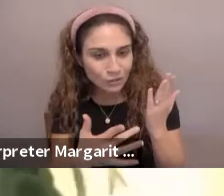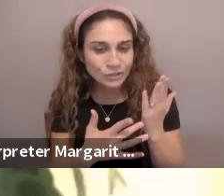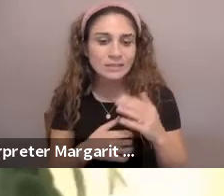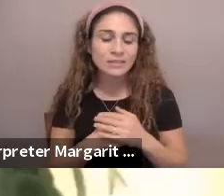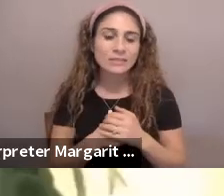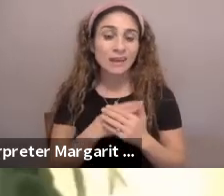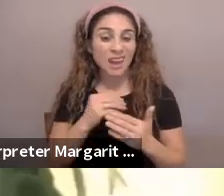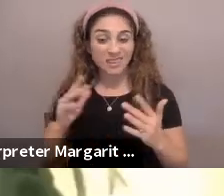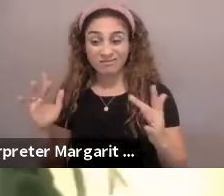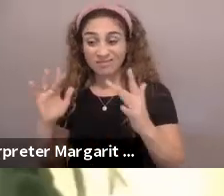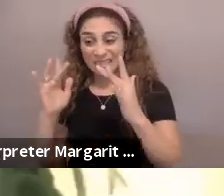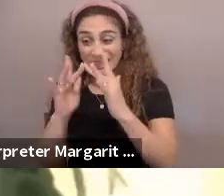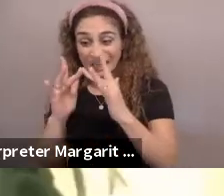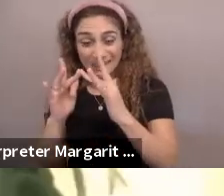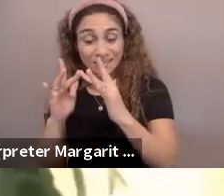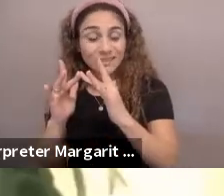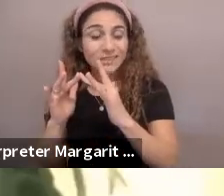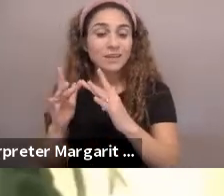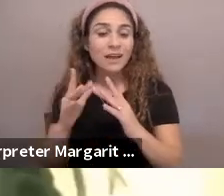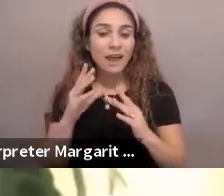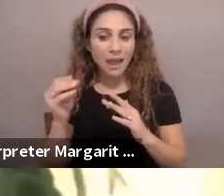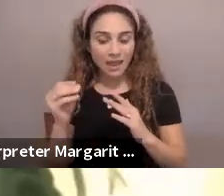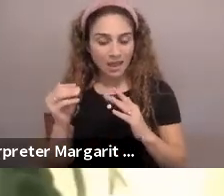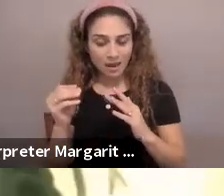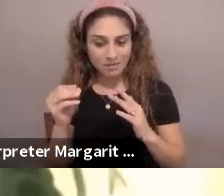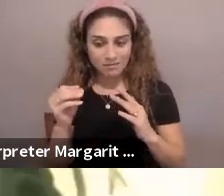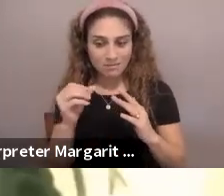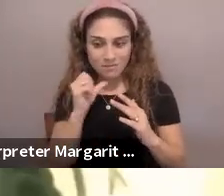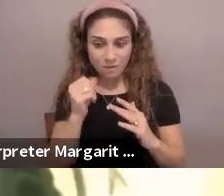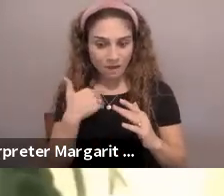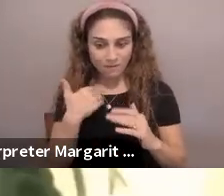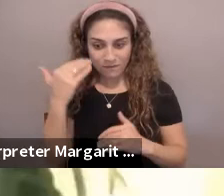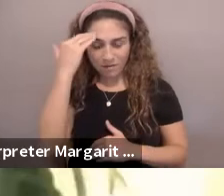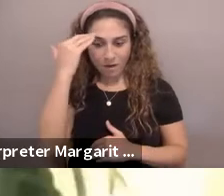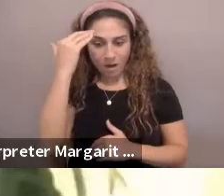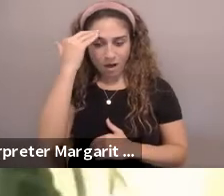The lack of technological knowledge and understanding of their non online platforms.